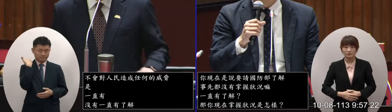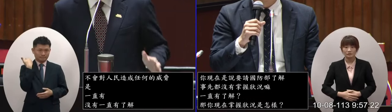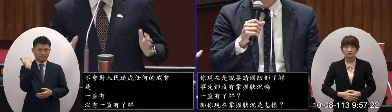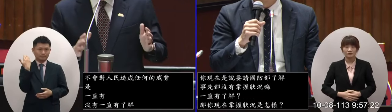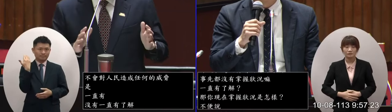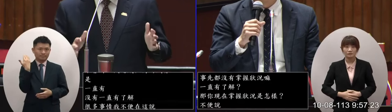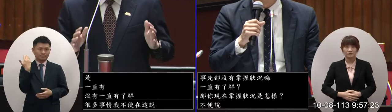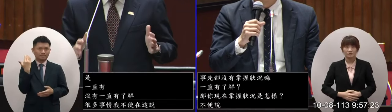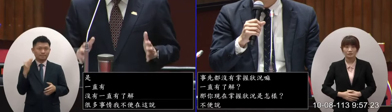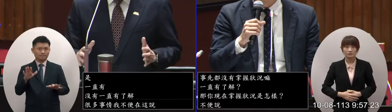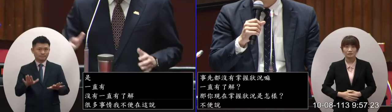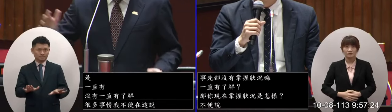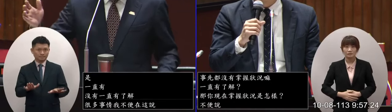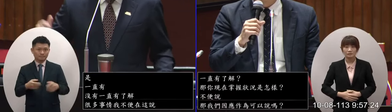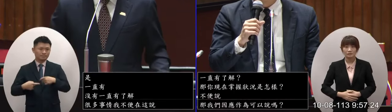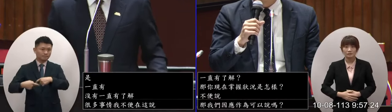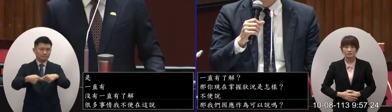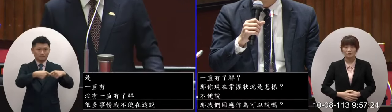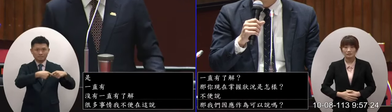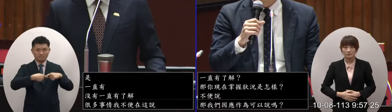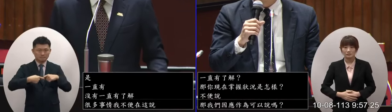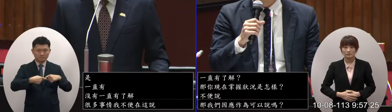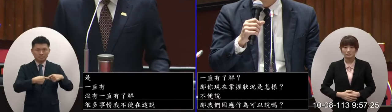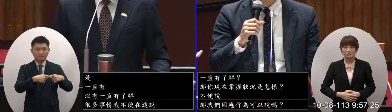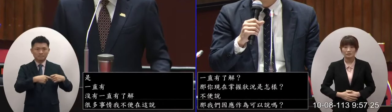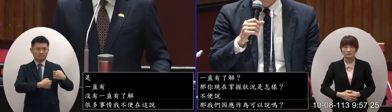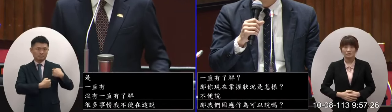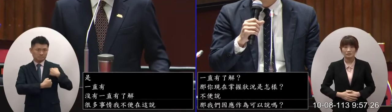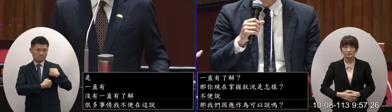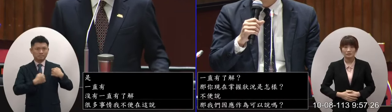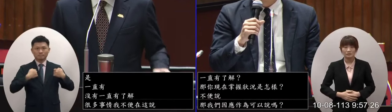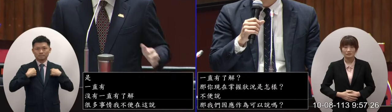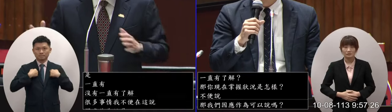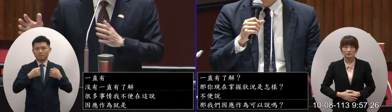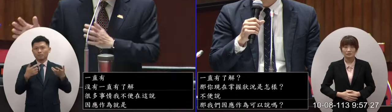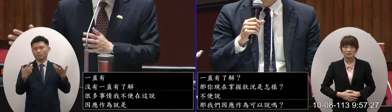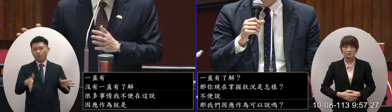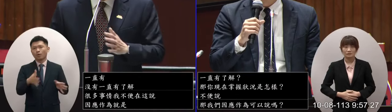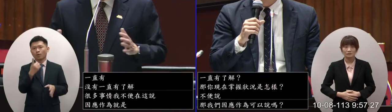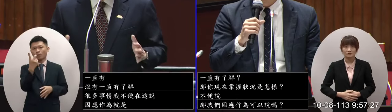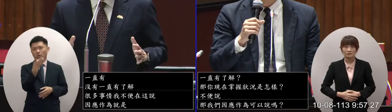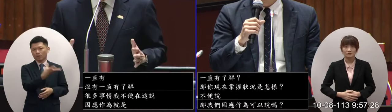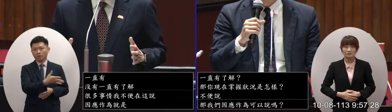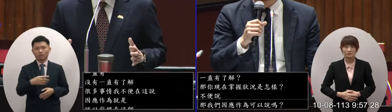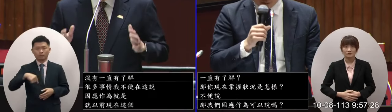not just the United Sword. There have been many drills in the past. We are all continuing to understand